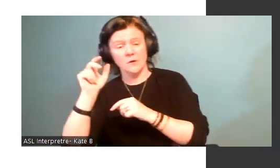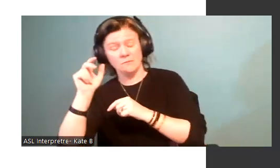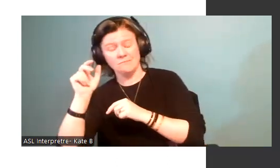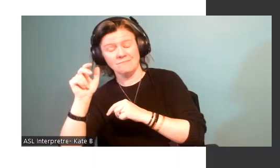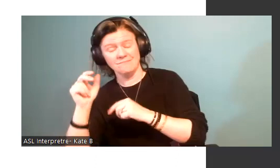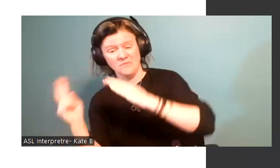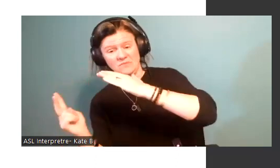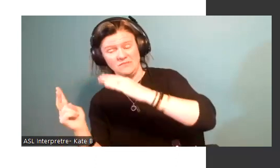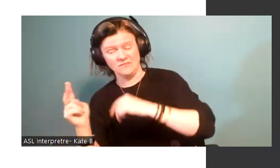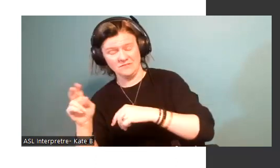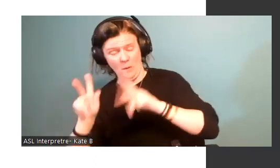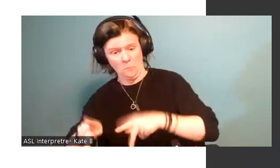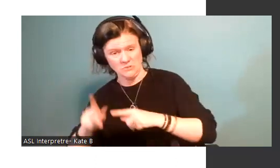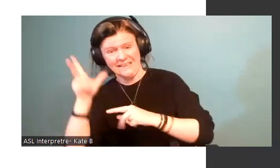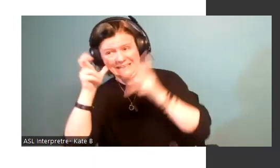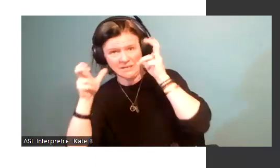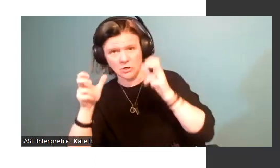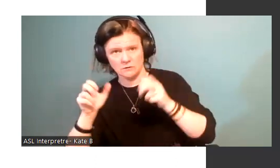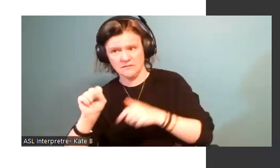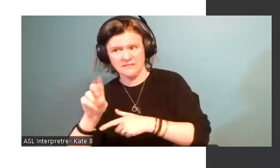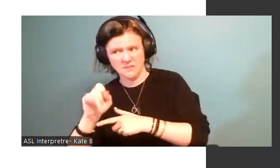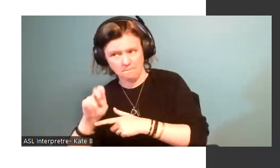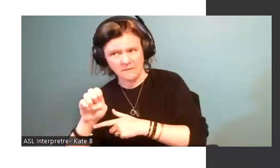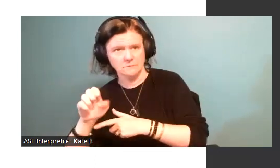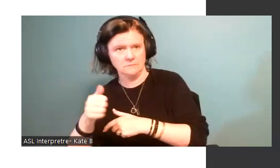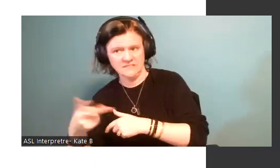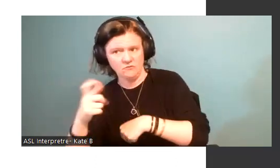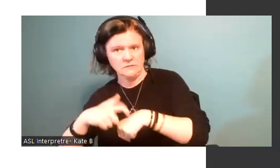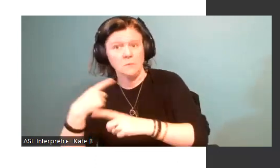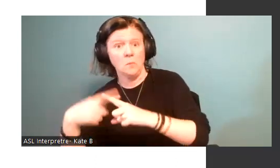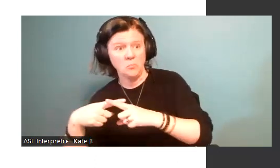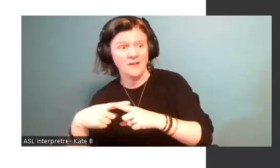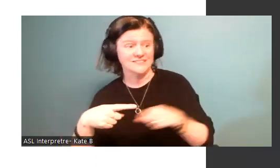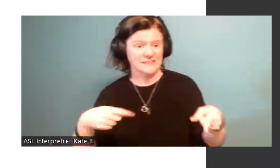label of submit and ARIA labor of submit, a